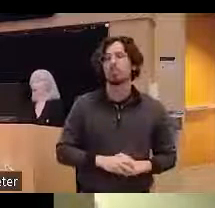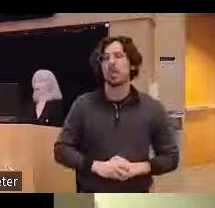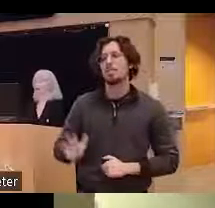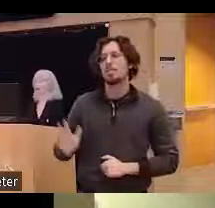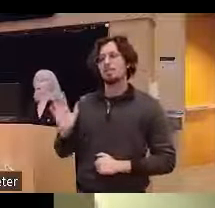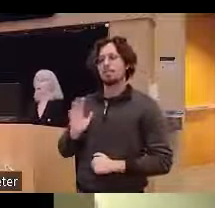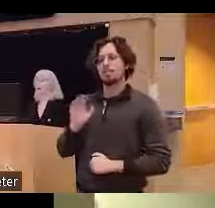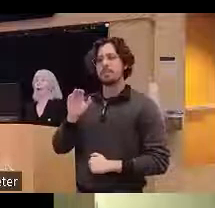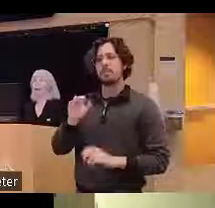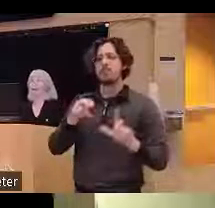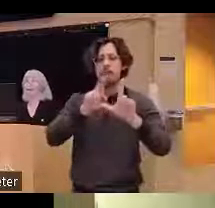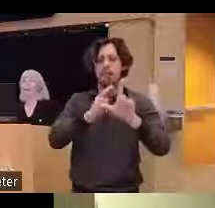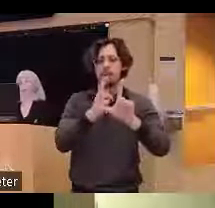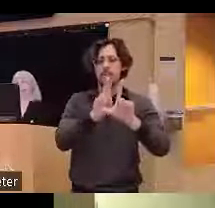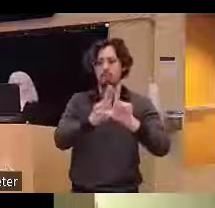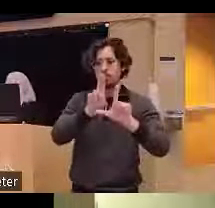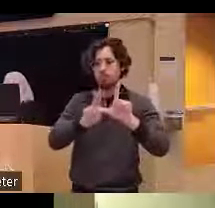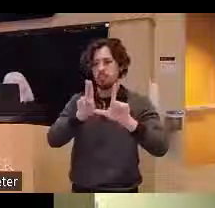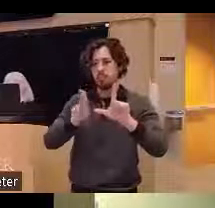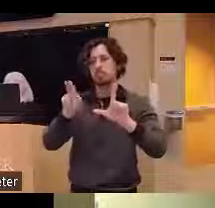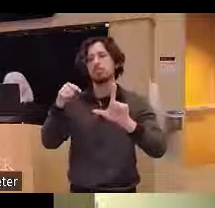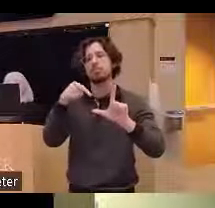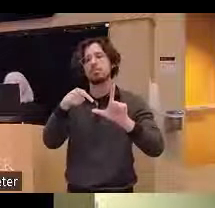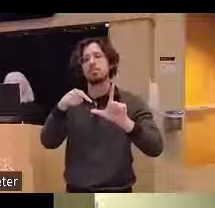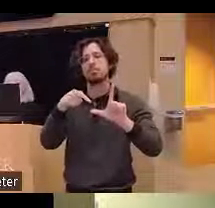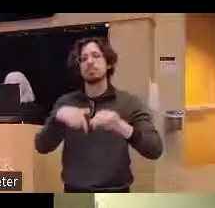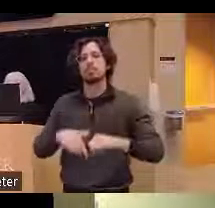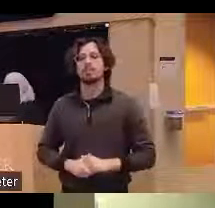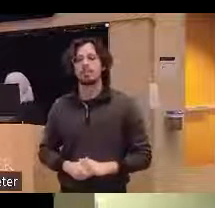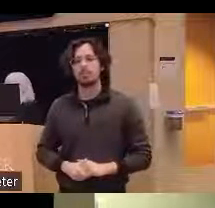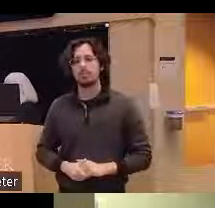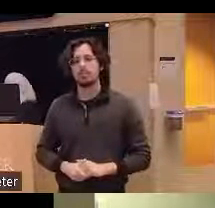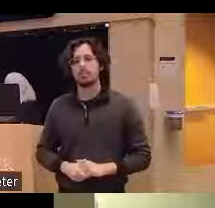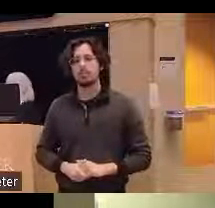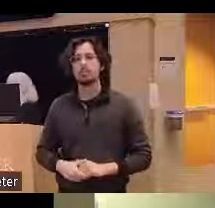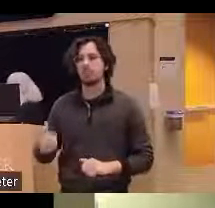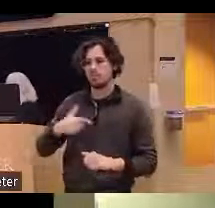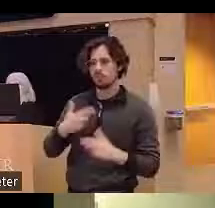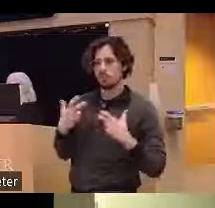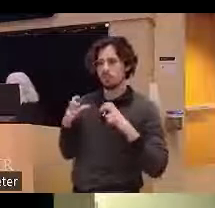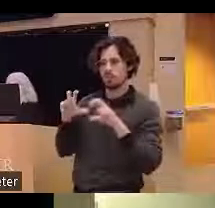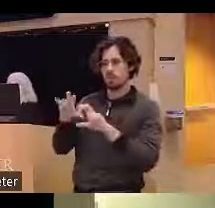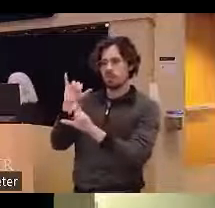bottom I'm from the Psychiatry genomics cohort and I have been a contributor to this for more